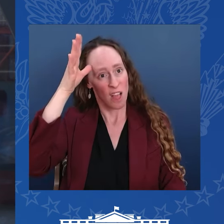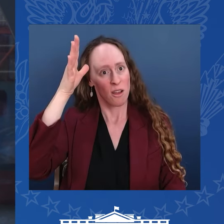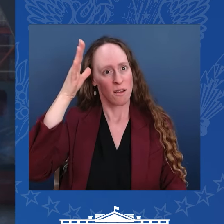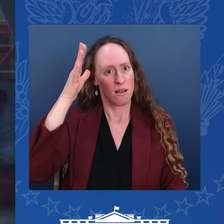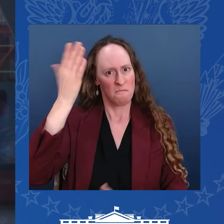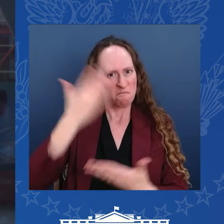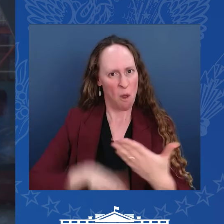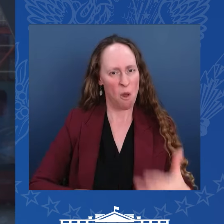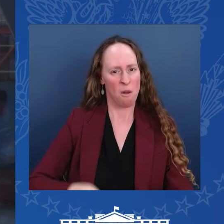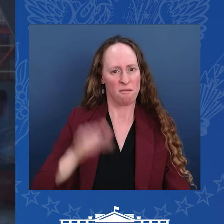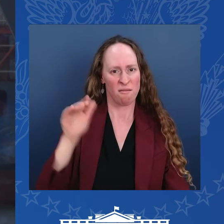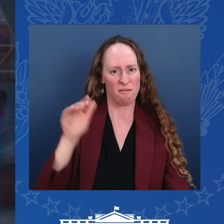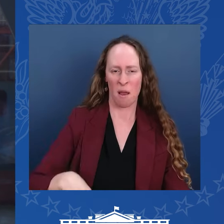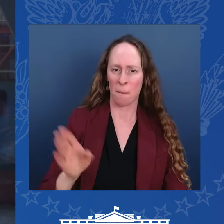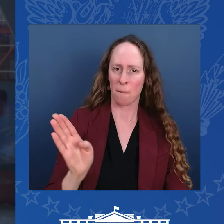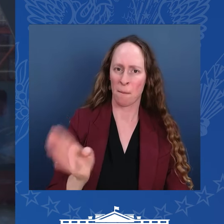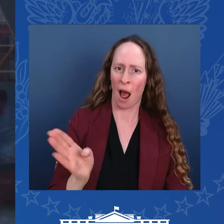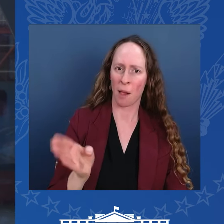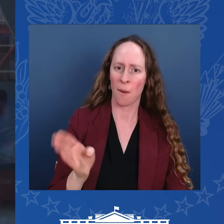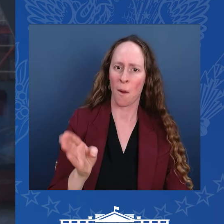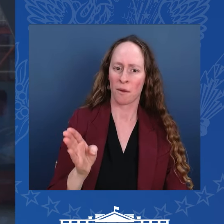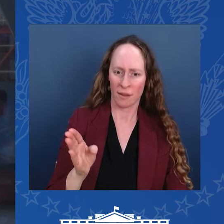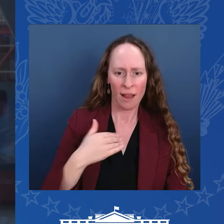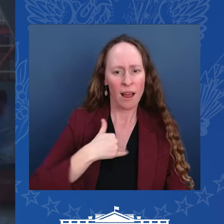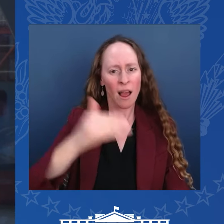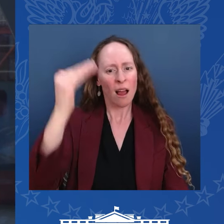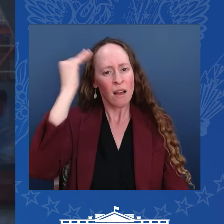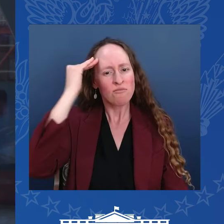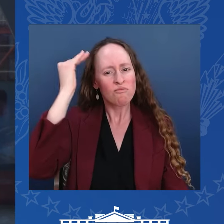is not how often you get knocked down. It's how fast you get back up.